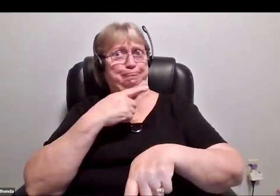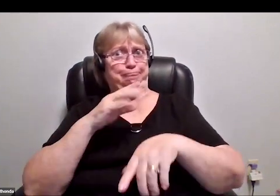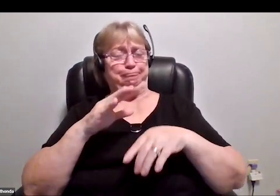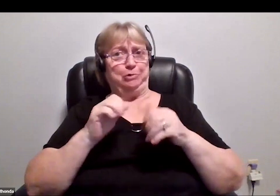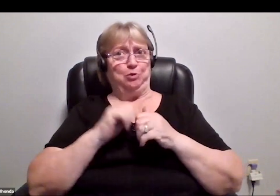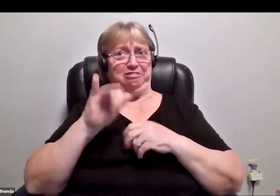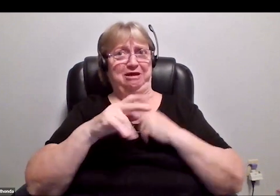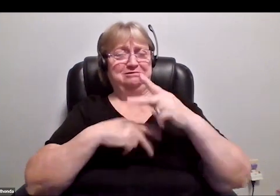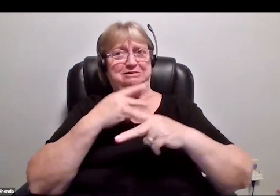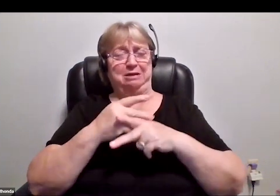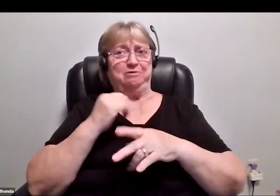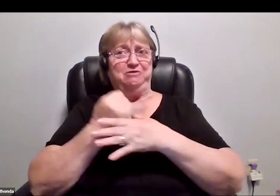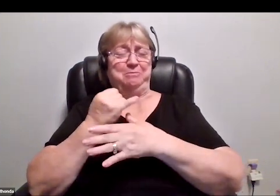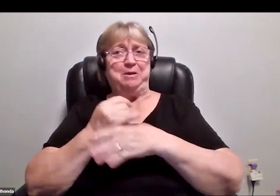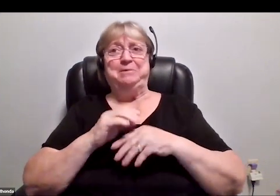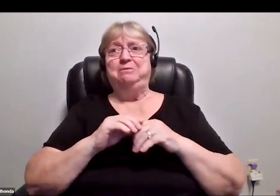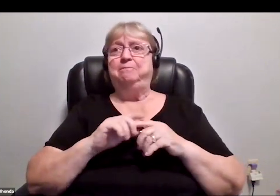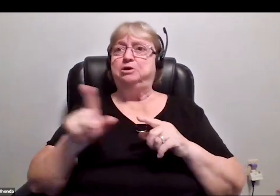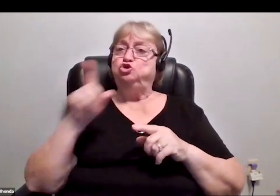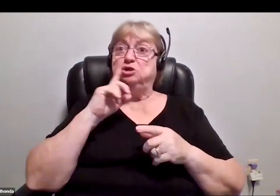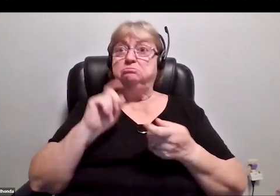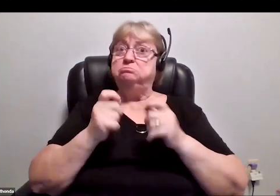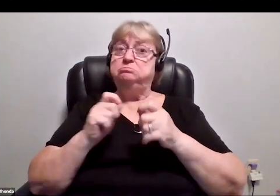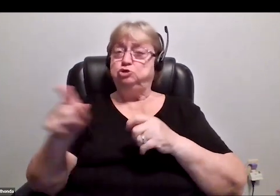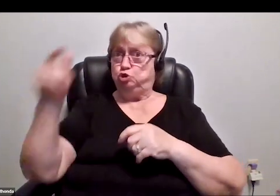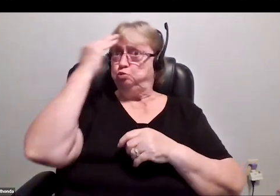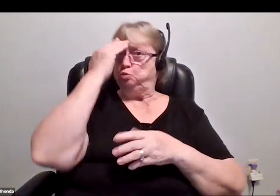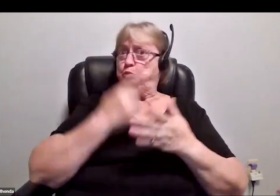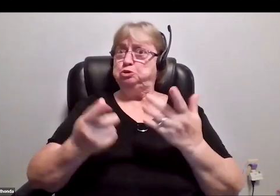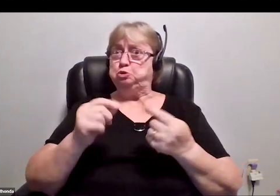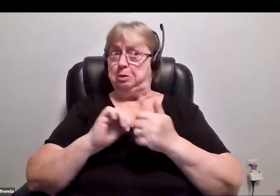maybe, but she adapted to it. She knew what to do, and she was just sharing that with me.